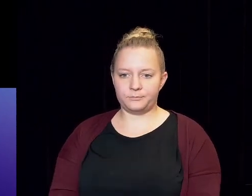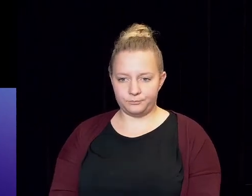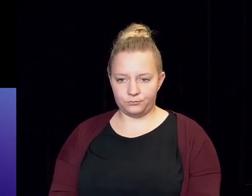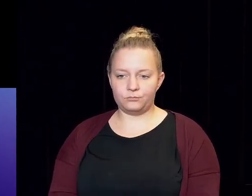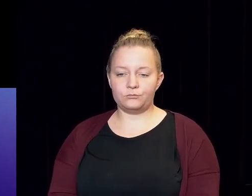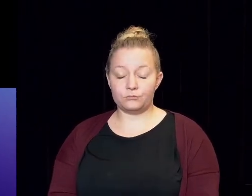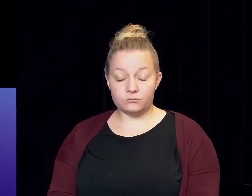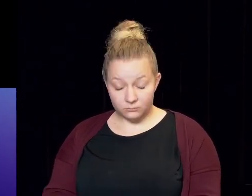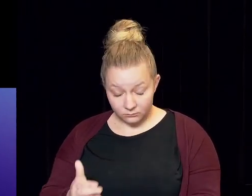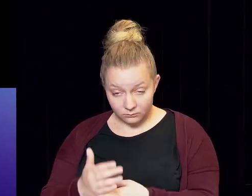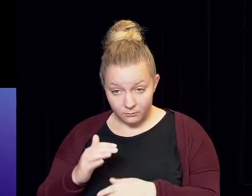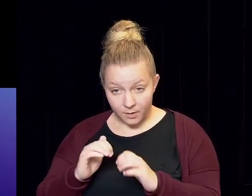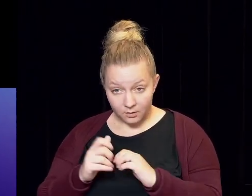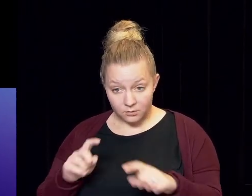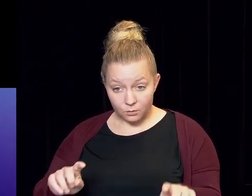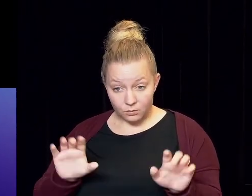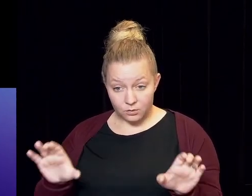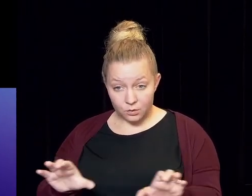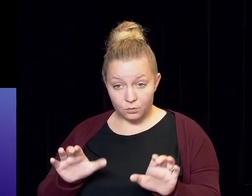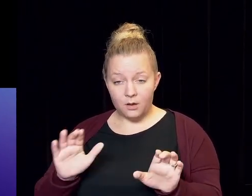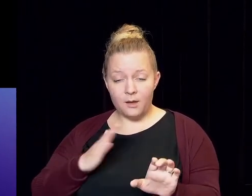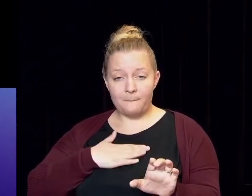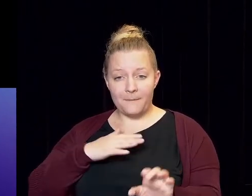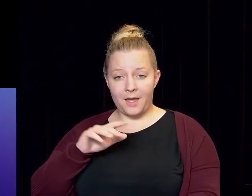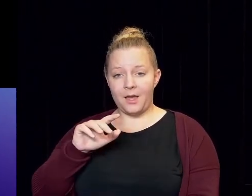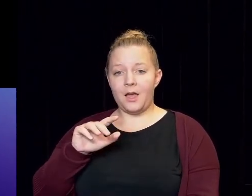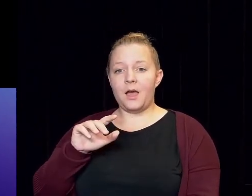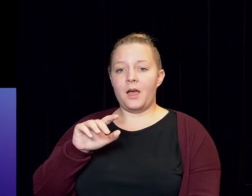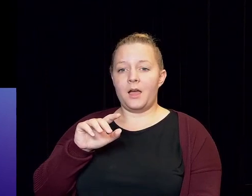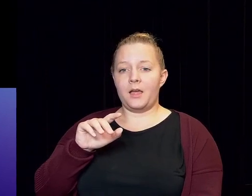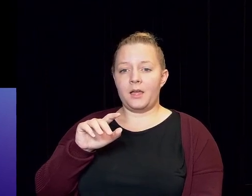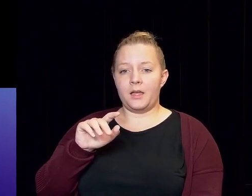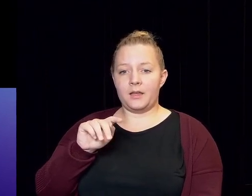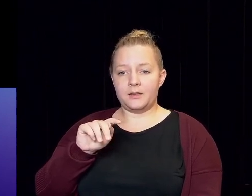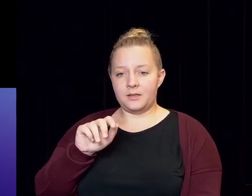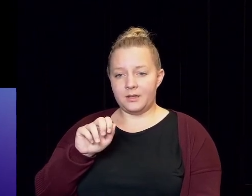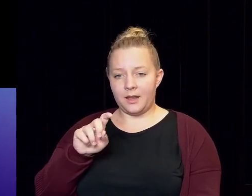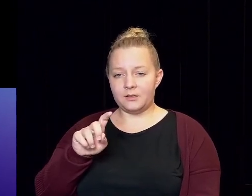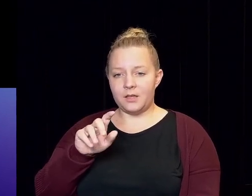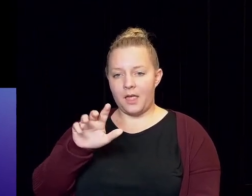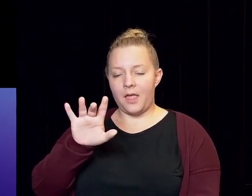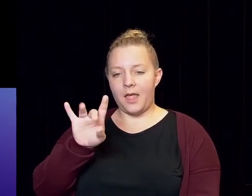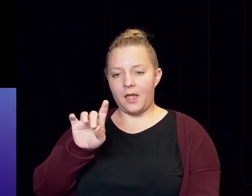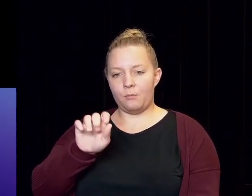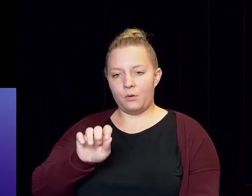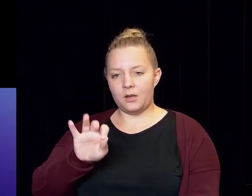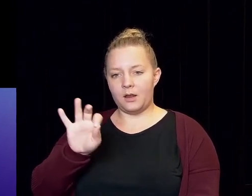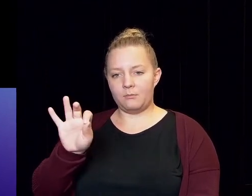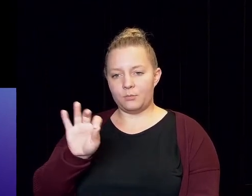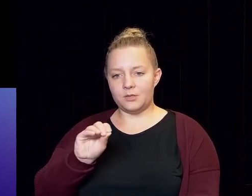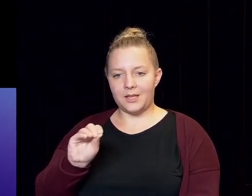All right, how'd you do? My tax was 8.9% of $47 for the backpack.